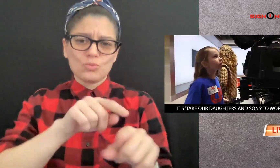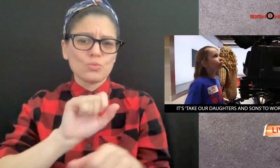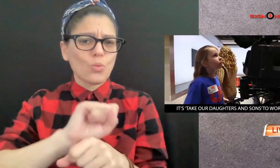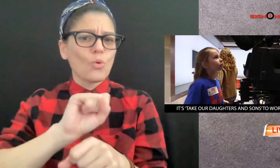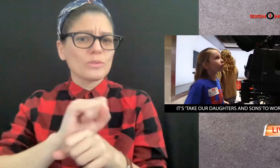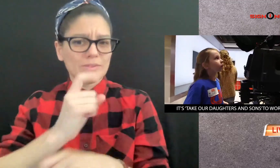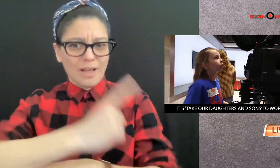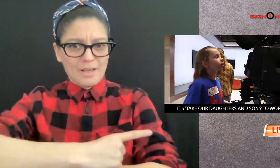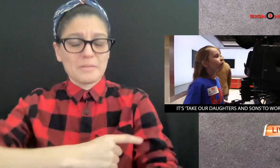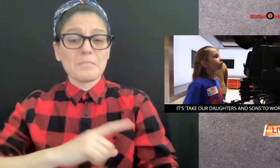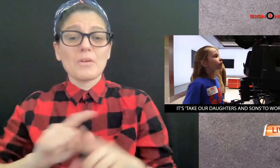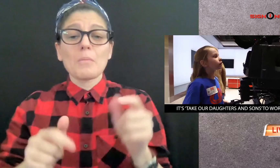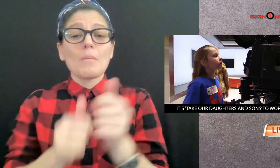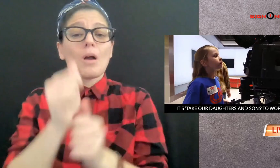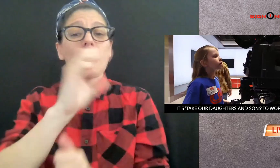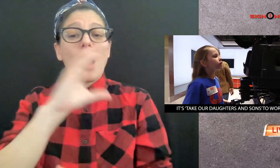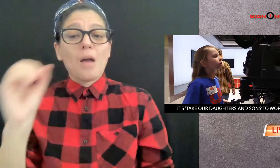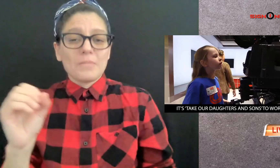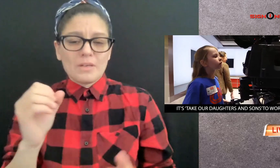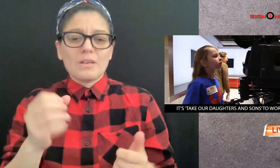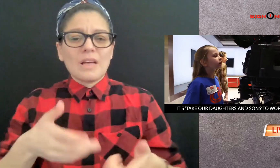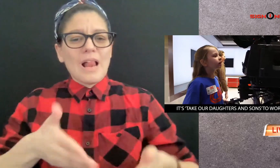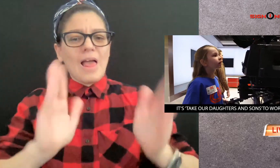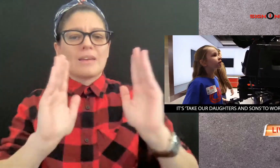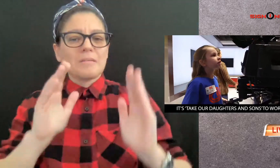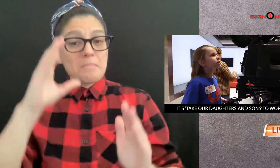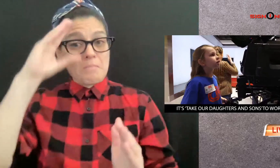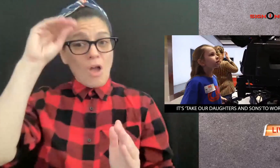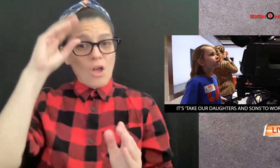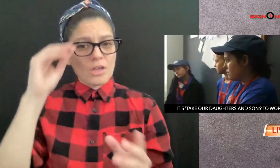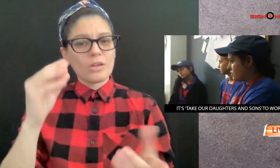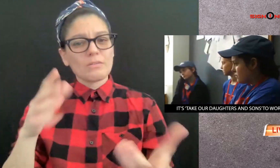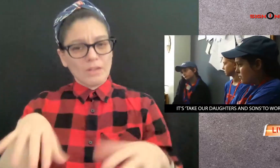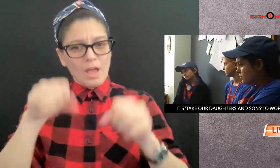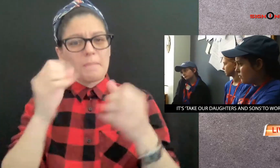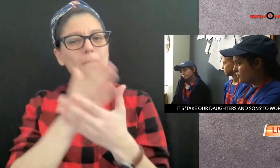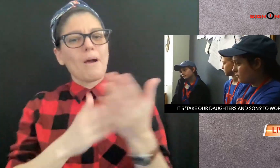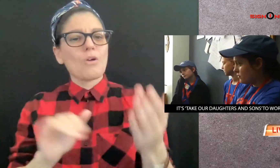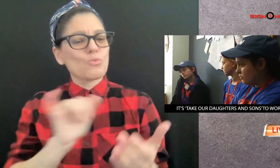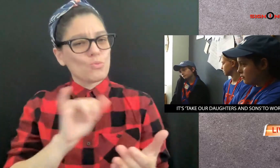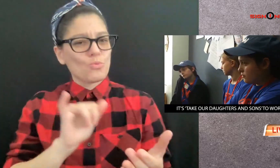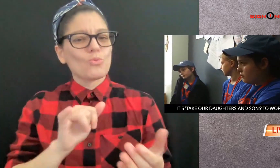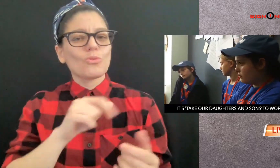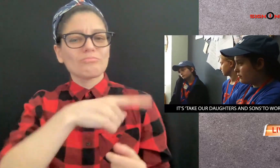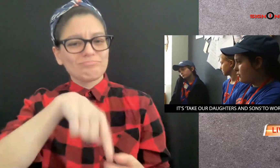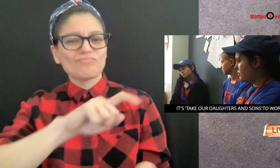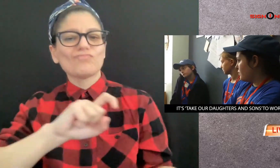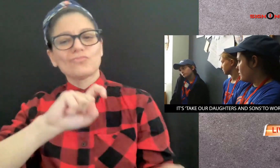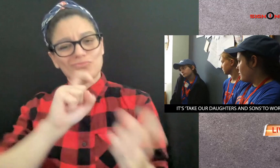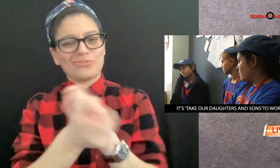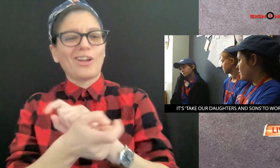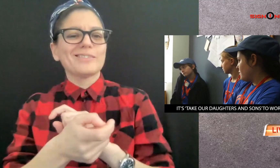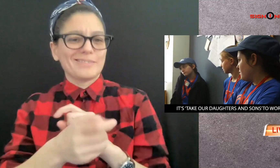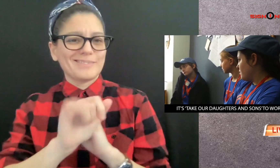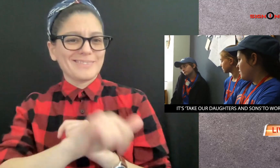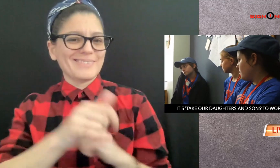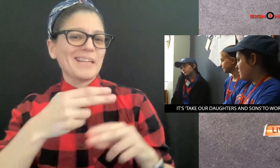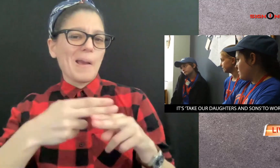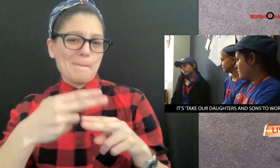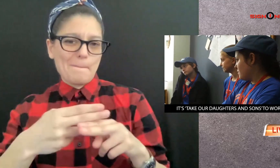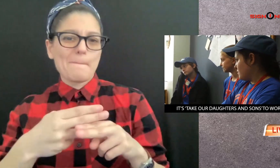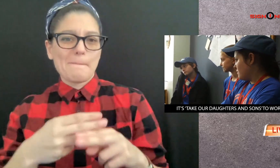daughters to work day but most companies let boys take part too so they changed the name